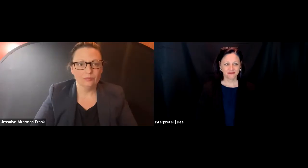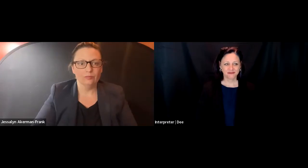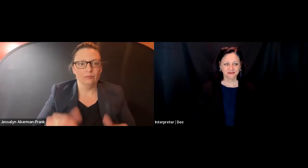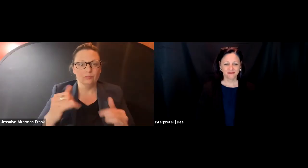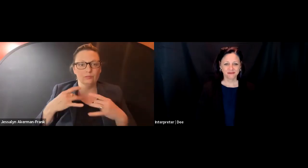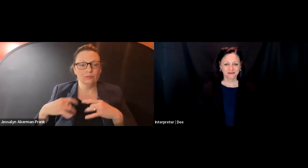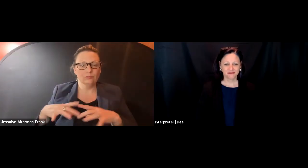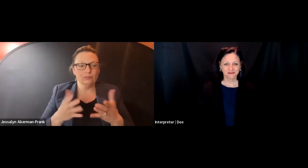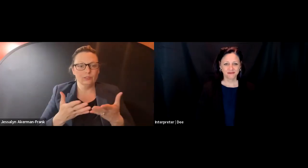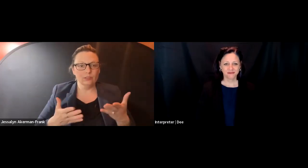Jessalyn: Okay.